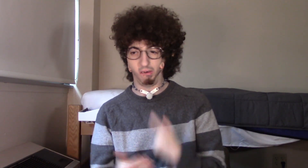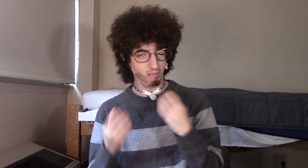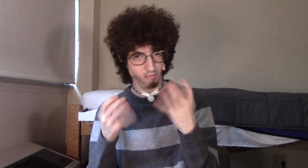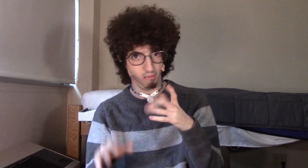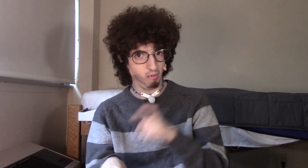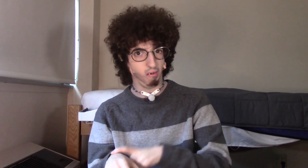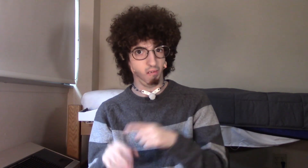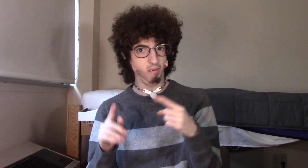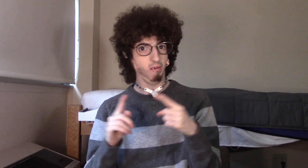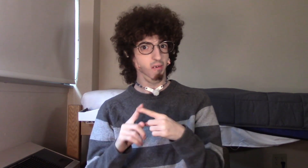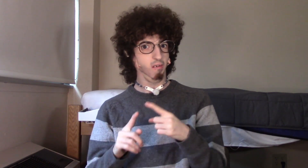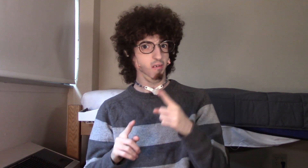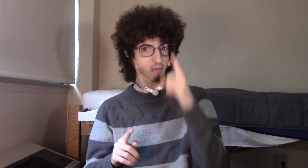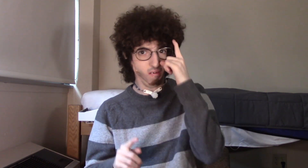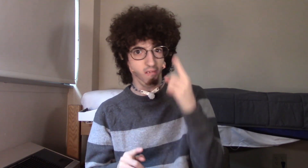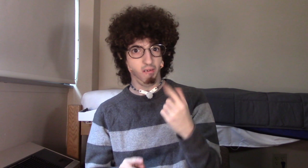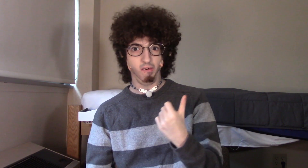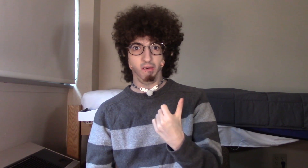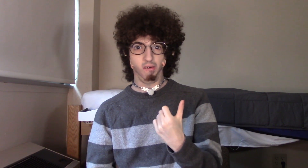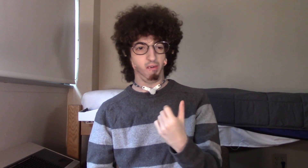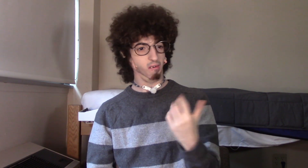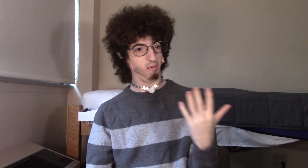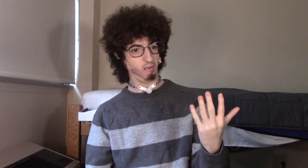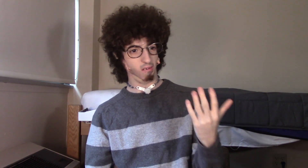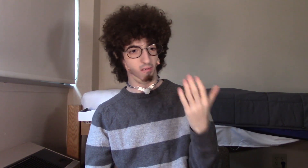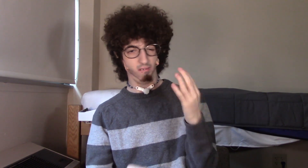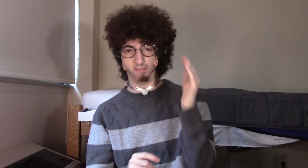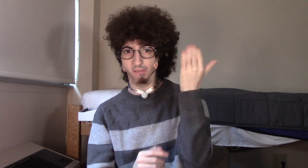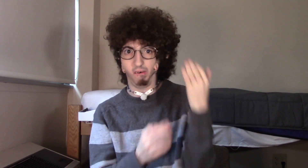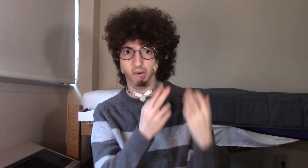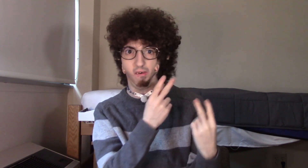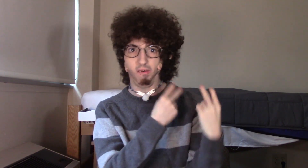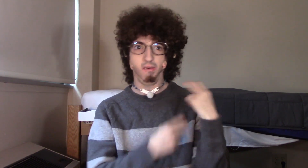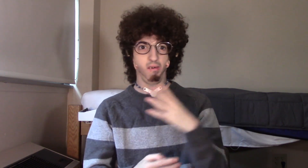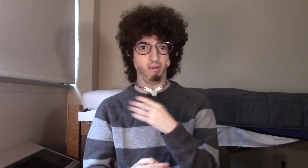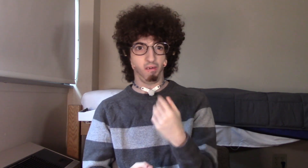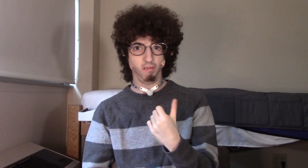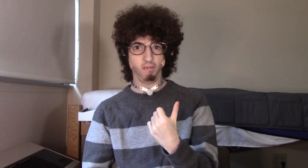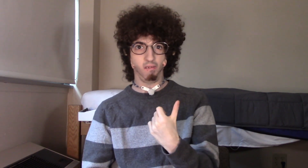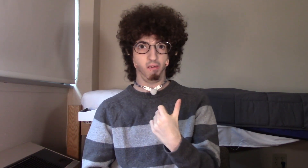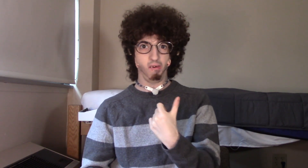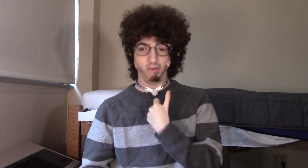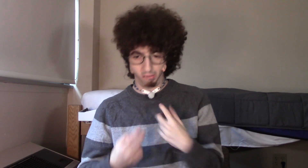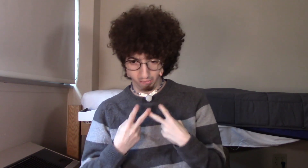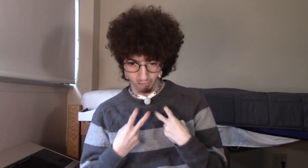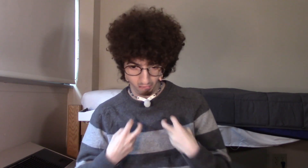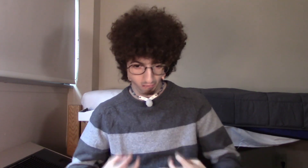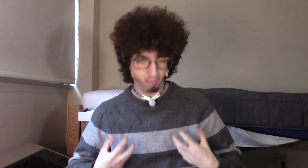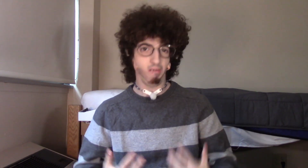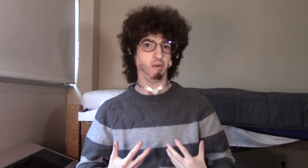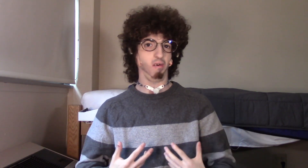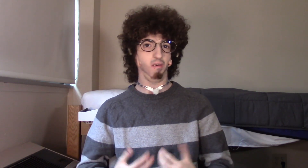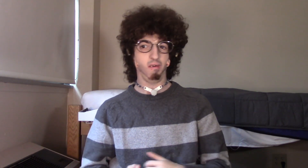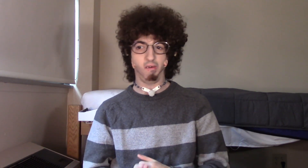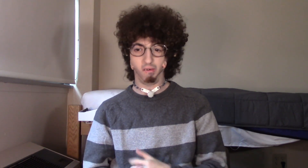I've had a lot of time to think, reflect, and introspect